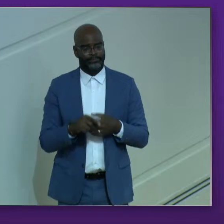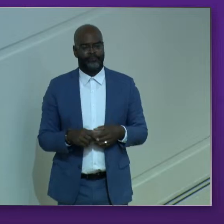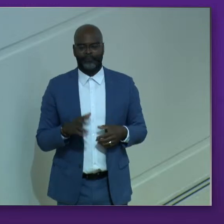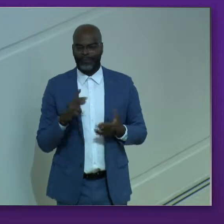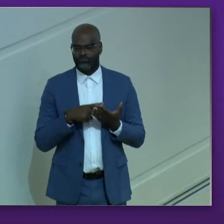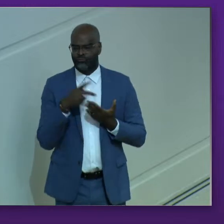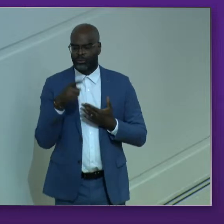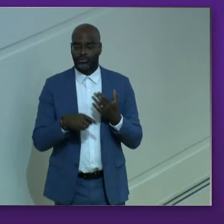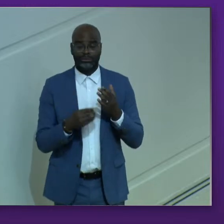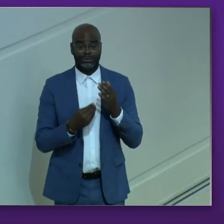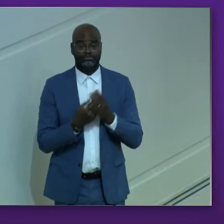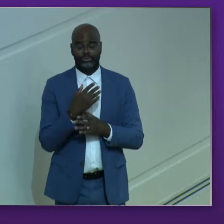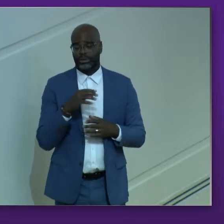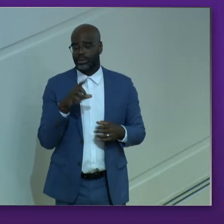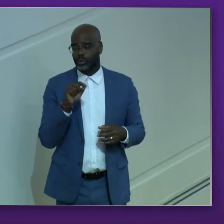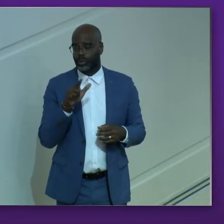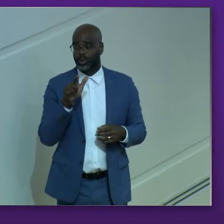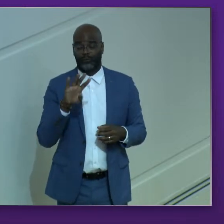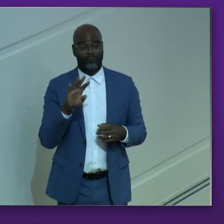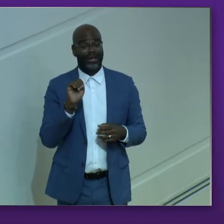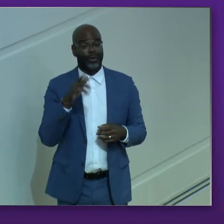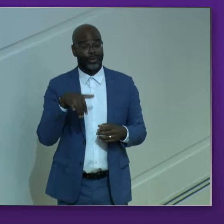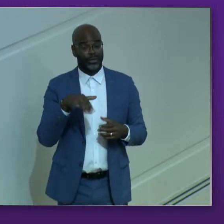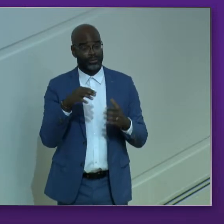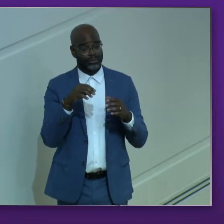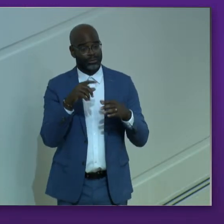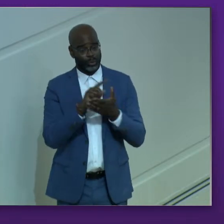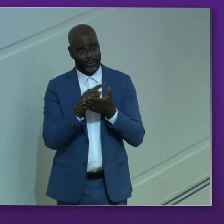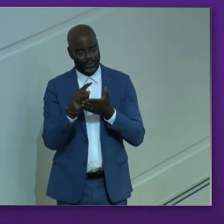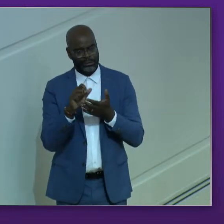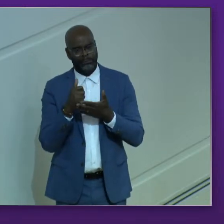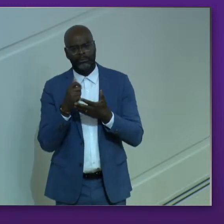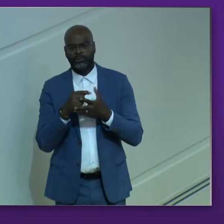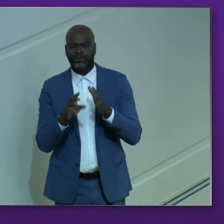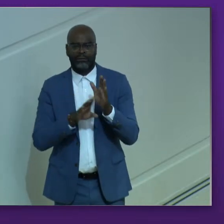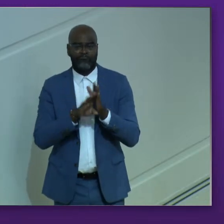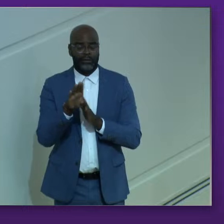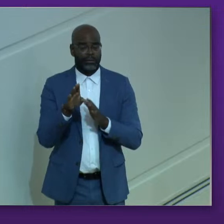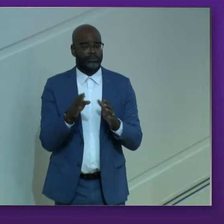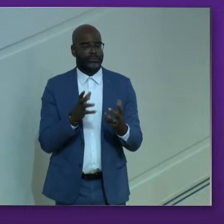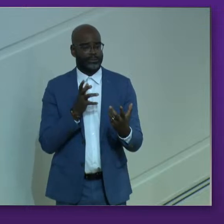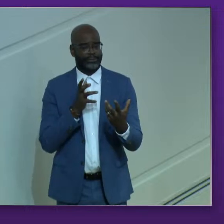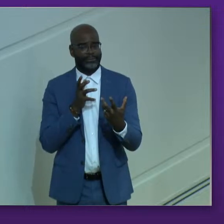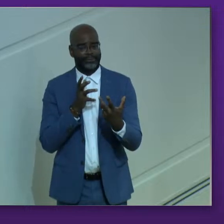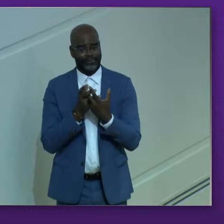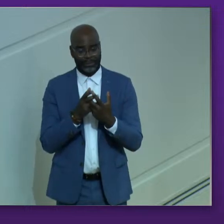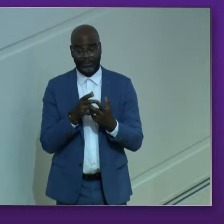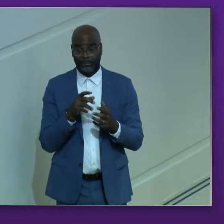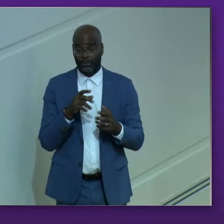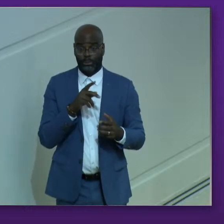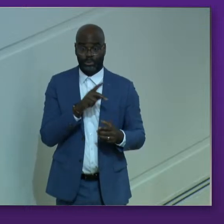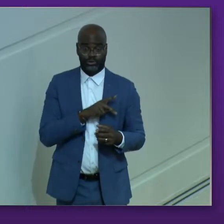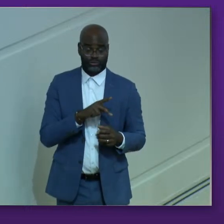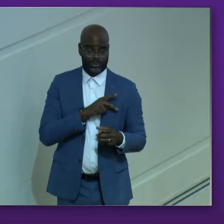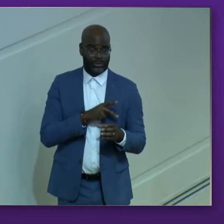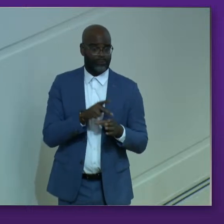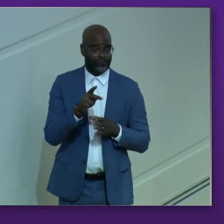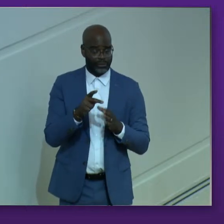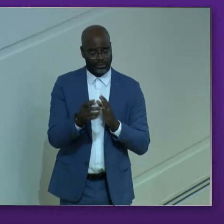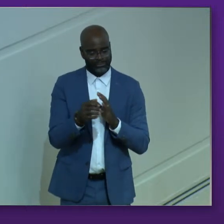OUR NEXT AWARD IS FOR THE 24 EQUITY WEEK. PROGRAMMING DURING THE SPRING